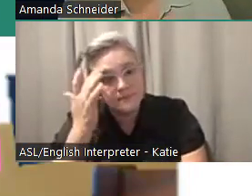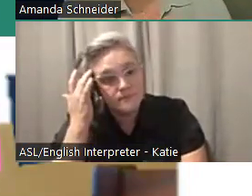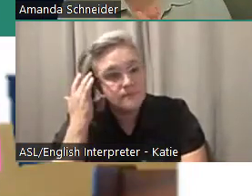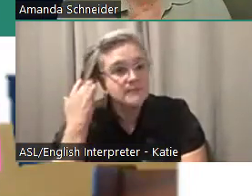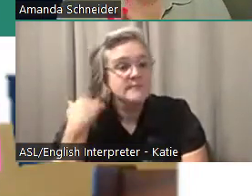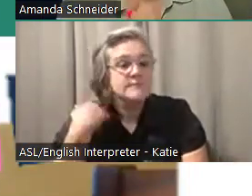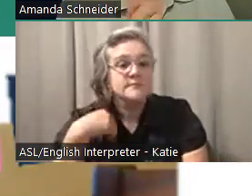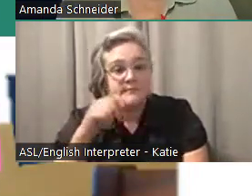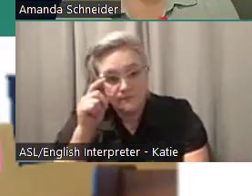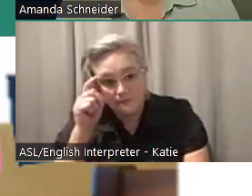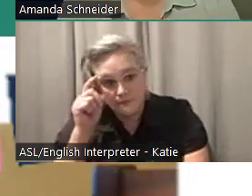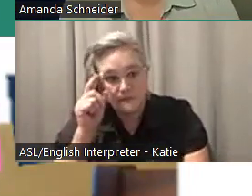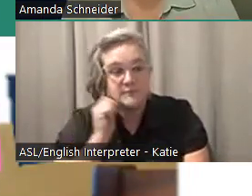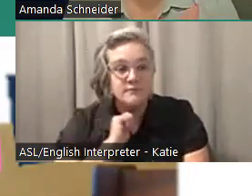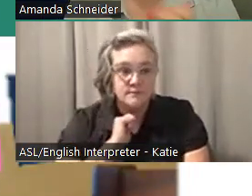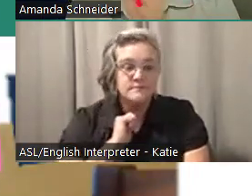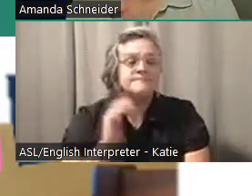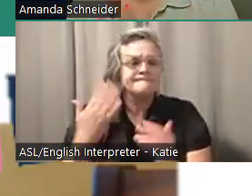Alright, and then the next example is using…